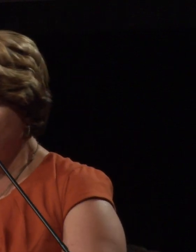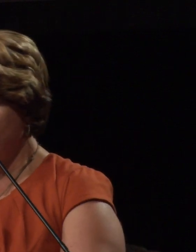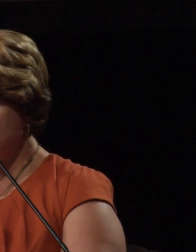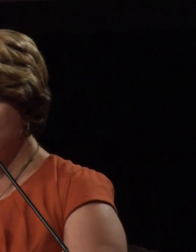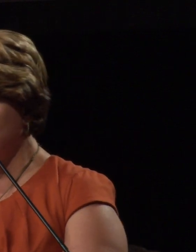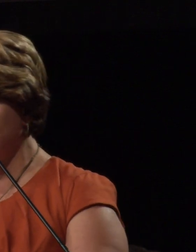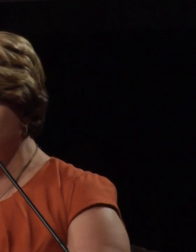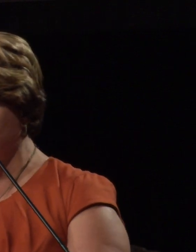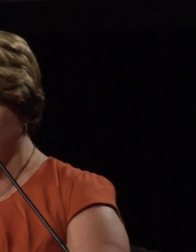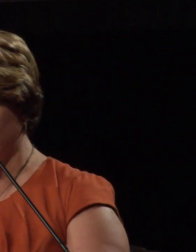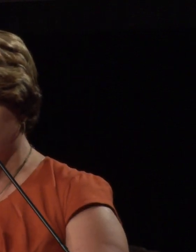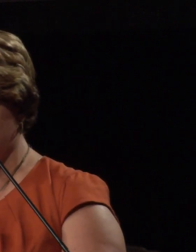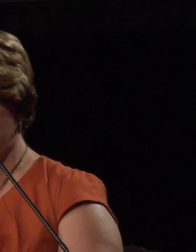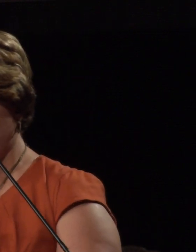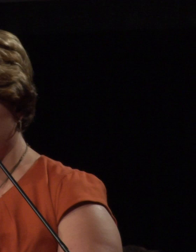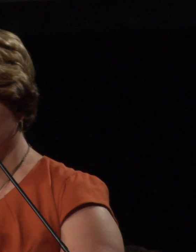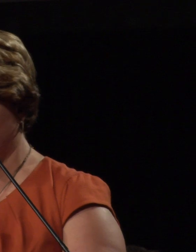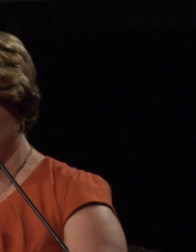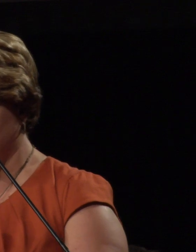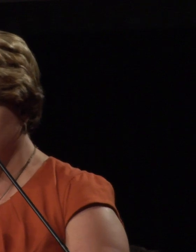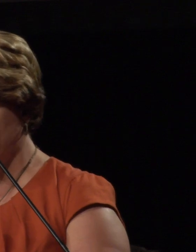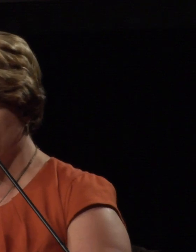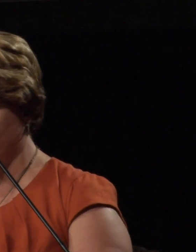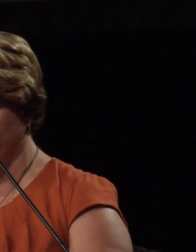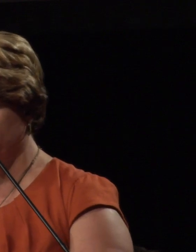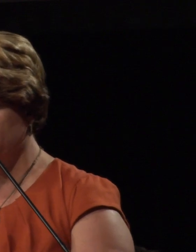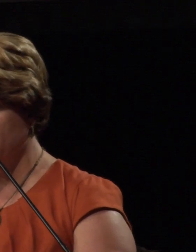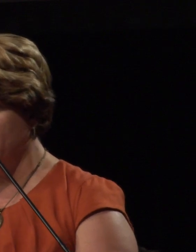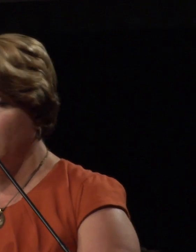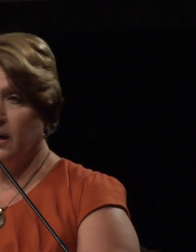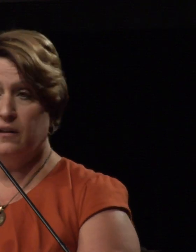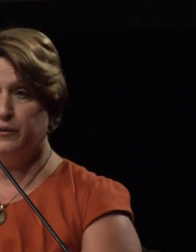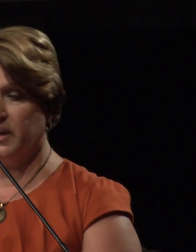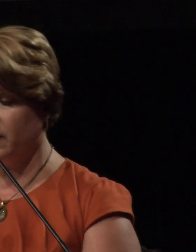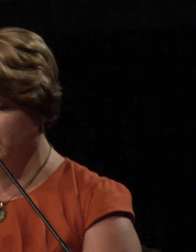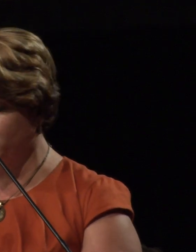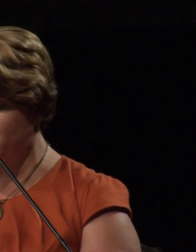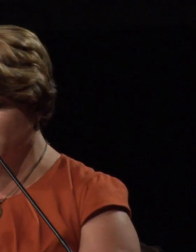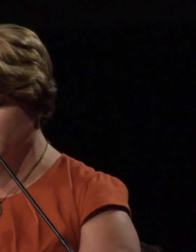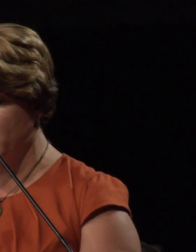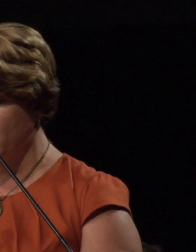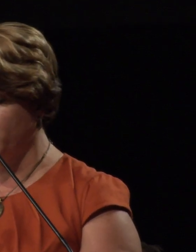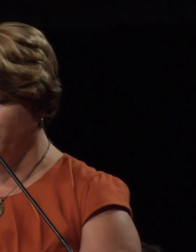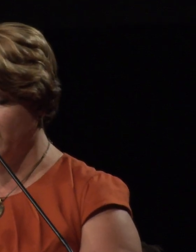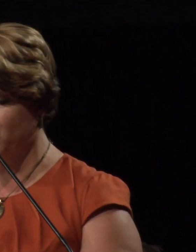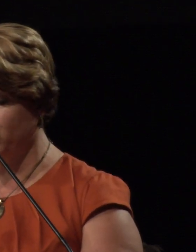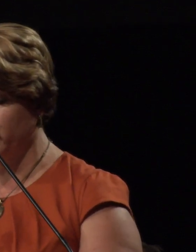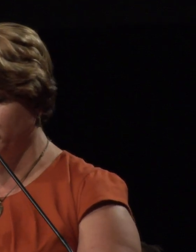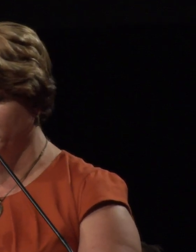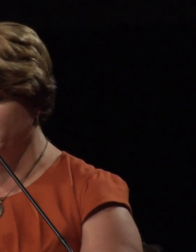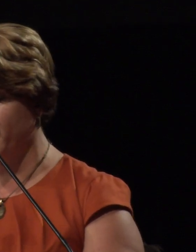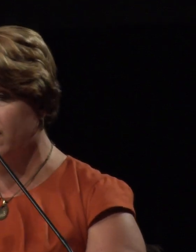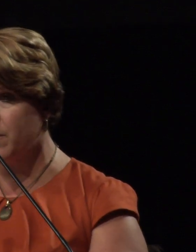IN TURN, THIS WILL IMPROVE OUR RANK IN MANY OF THE CHRONICLE'S CATEGORIES, INCLUDING LEADERSHIP; PROFESSIONAL AND